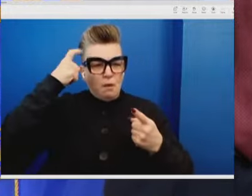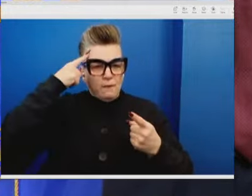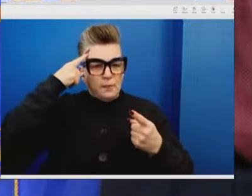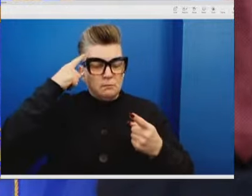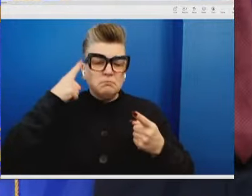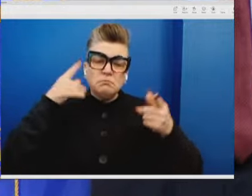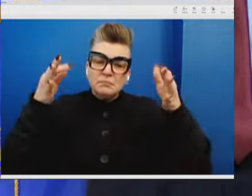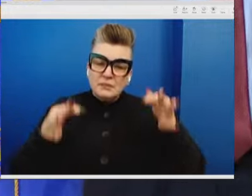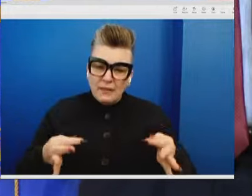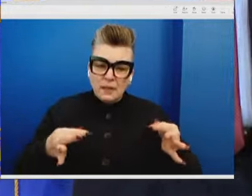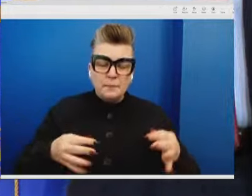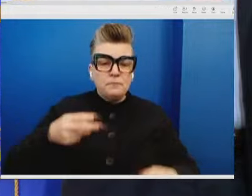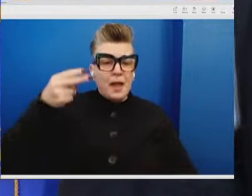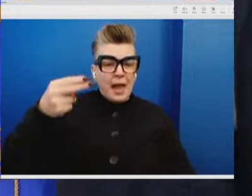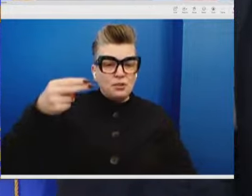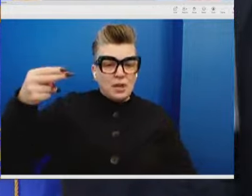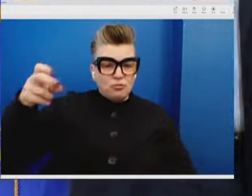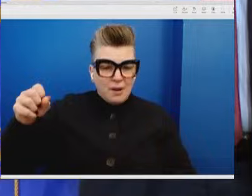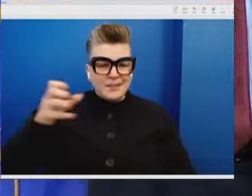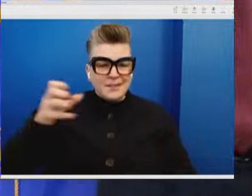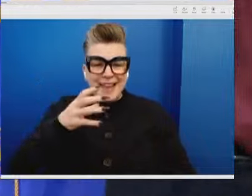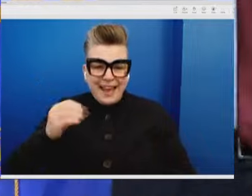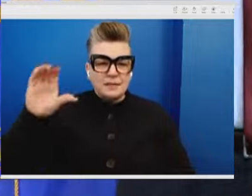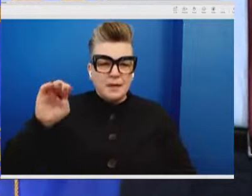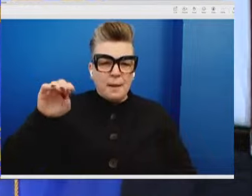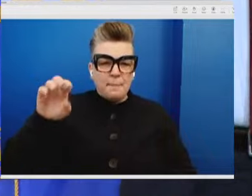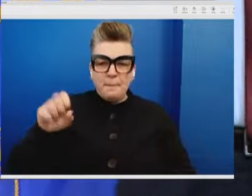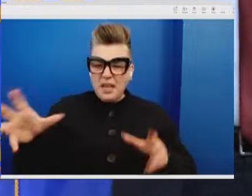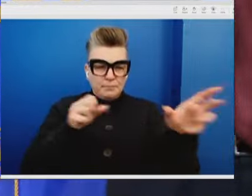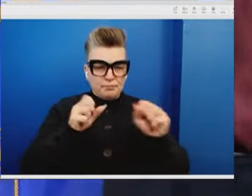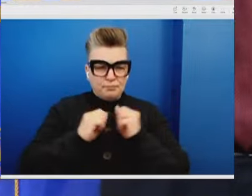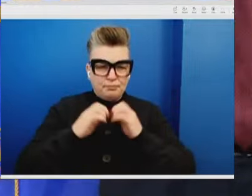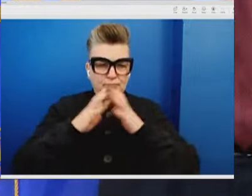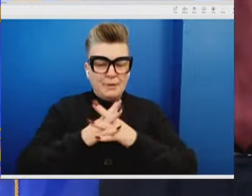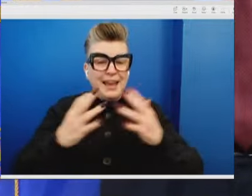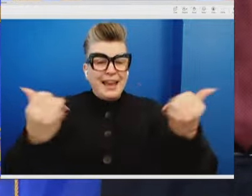and CMS bring people in with the capability of achieving what you're about to hear about.